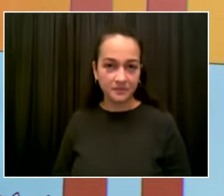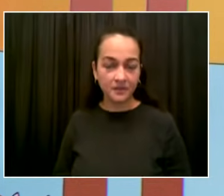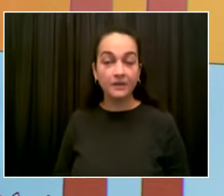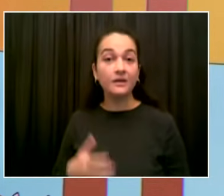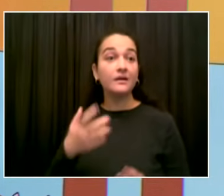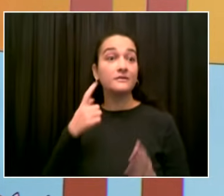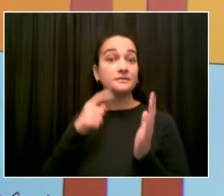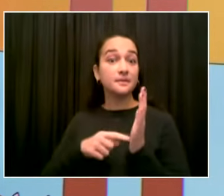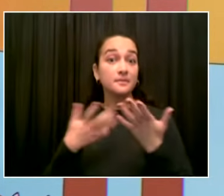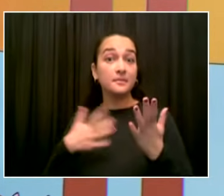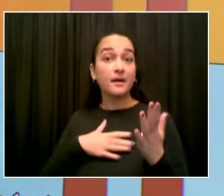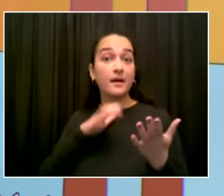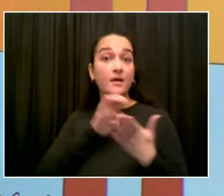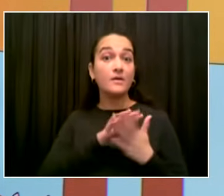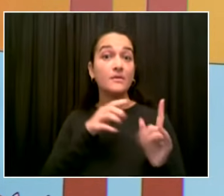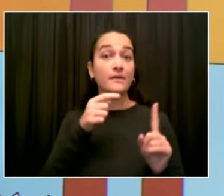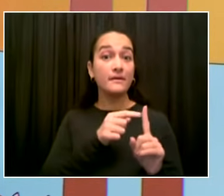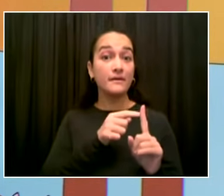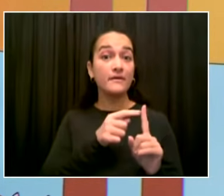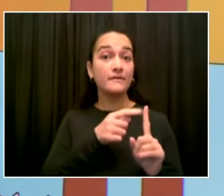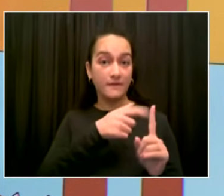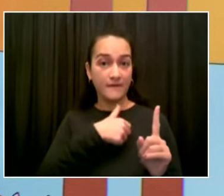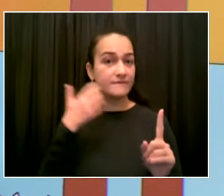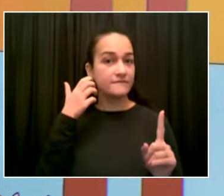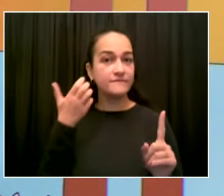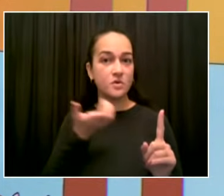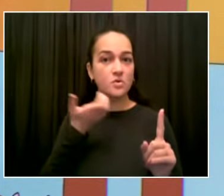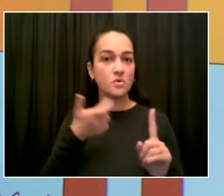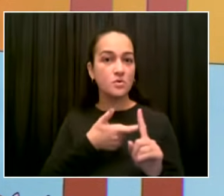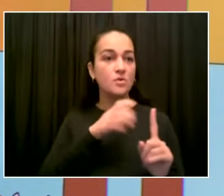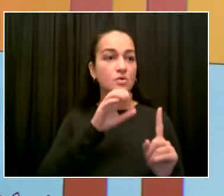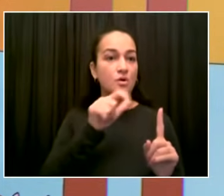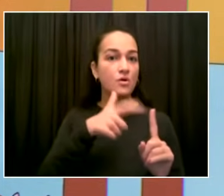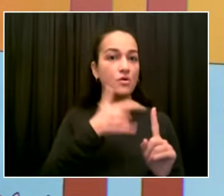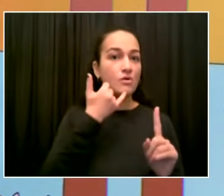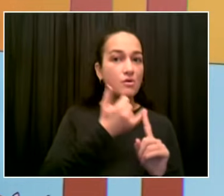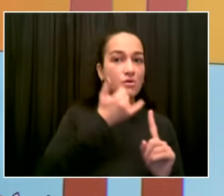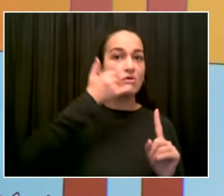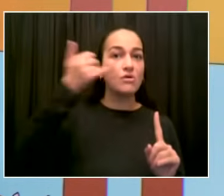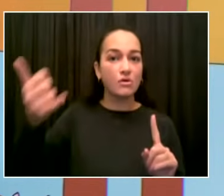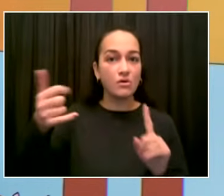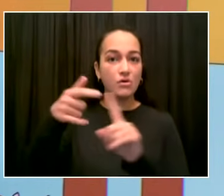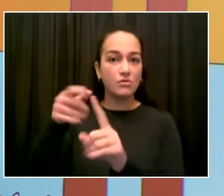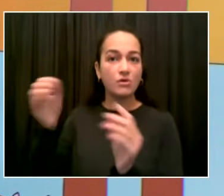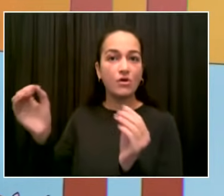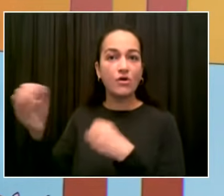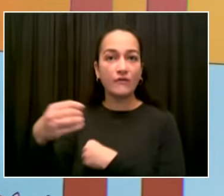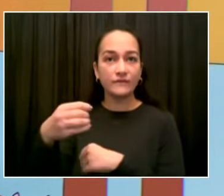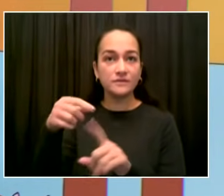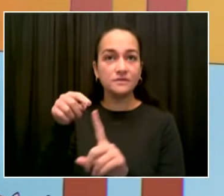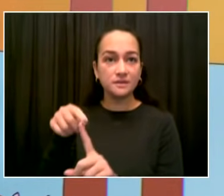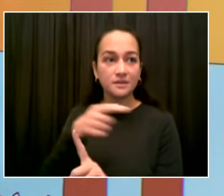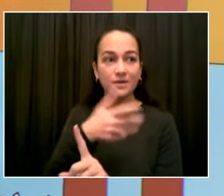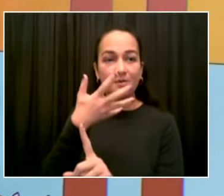CITY COUNCIL MEMBER. MY WIFE, SHIRLEEN WANTED TO BE ADAMANT THAT